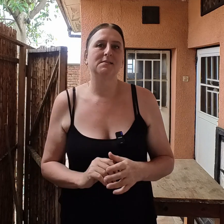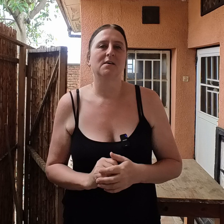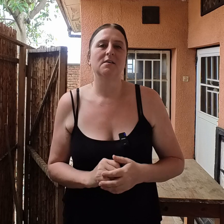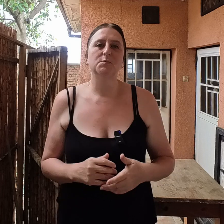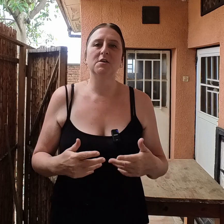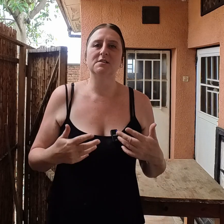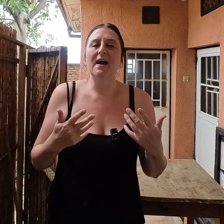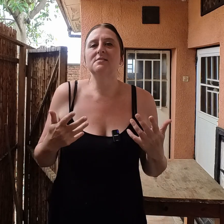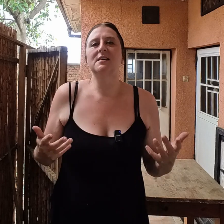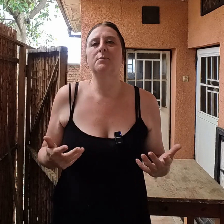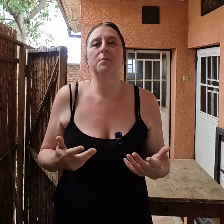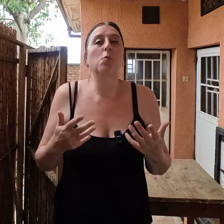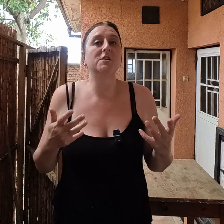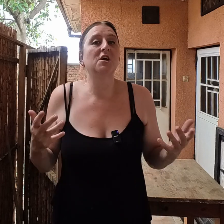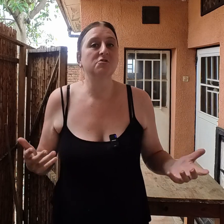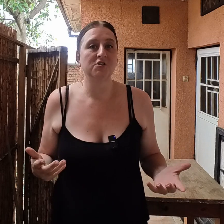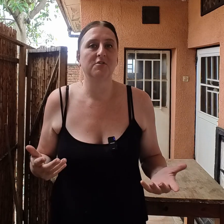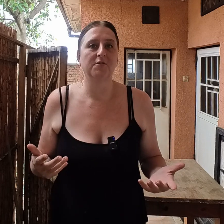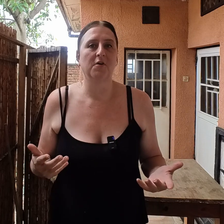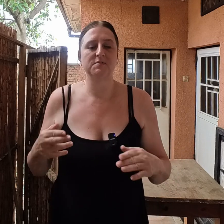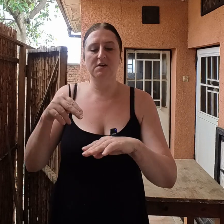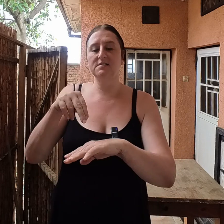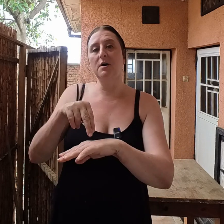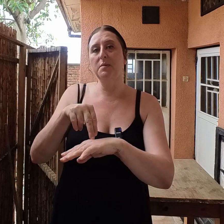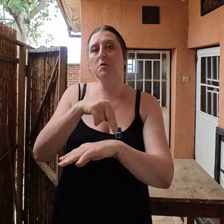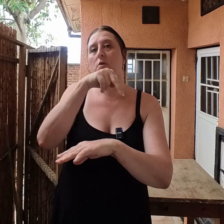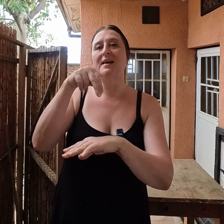episode we looked at how to tell people which country you're from. So, to tell people your